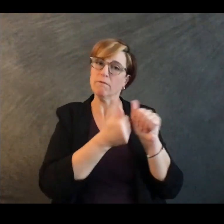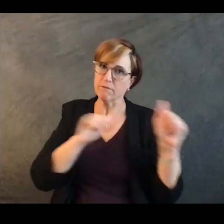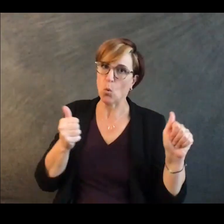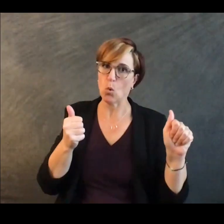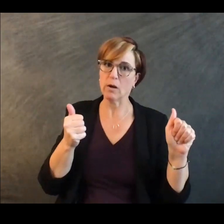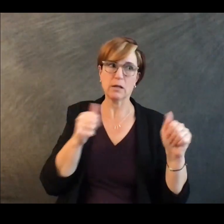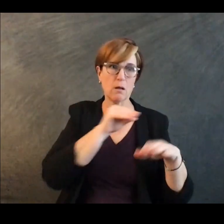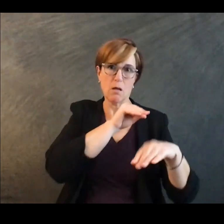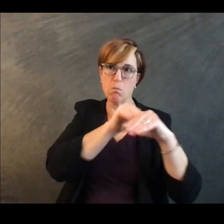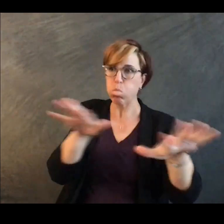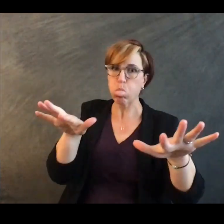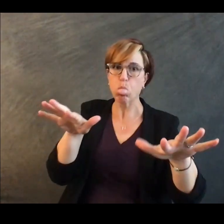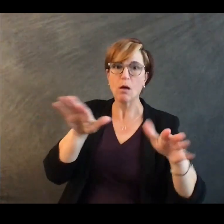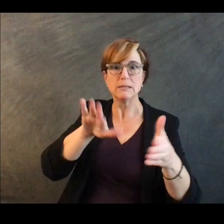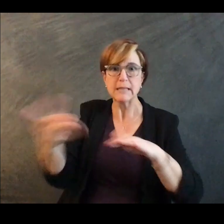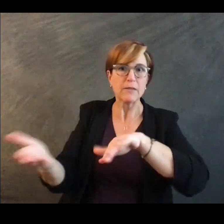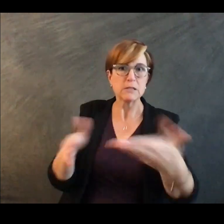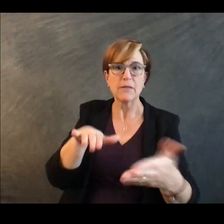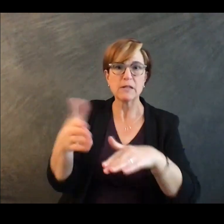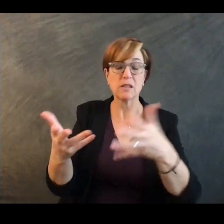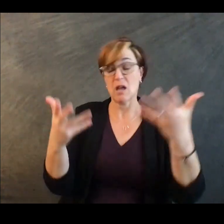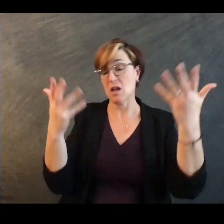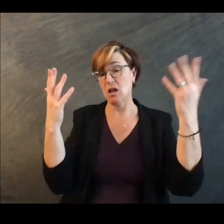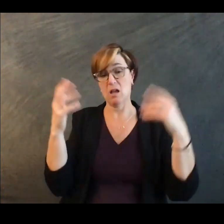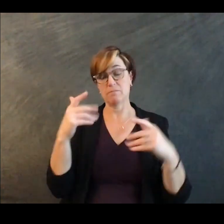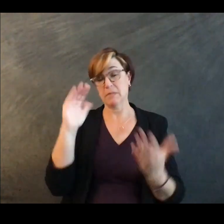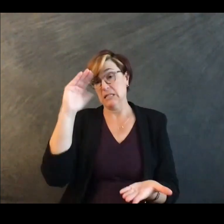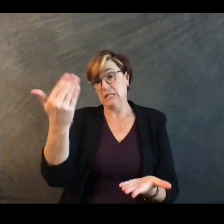heading in that direction but it's too early to talk about it I don't even want